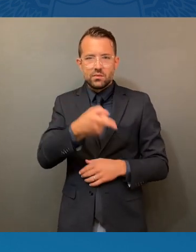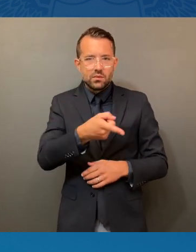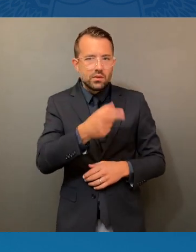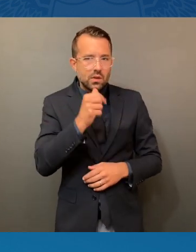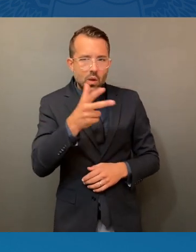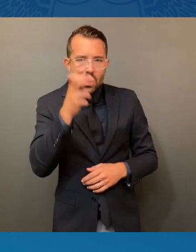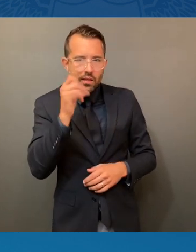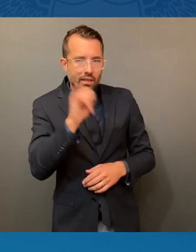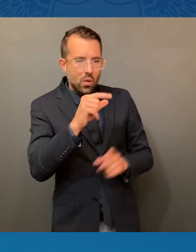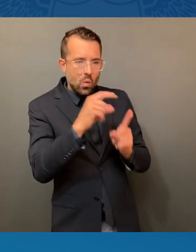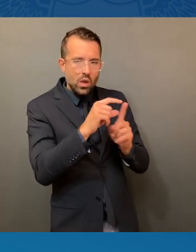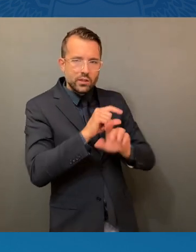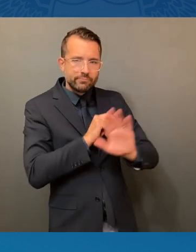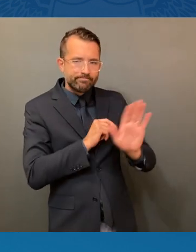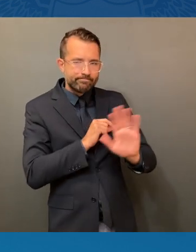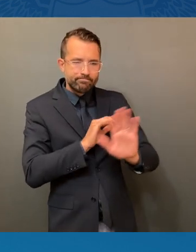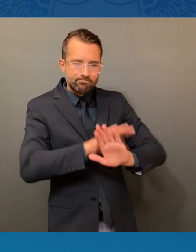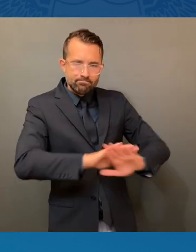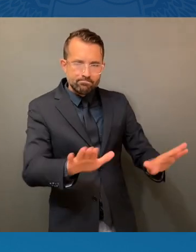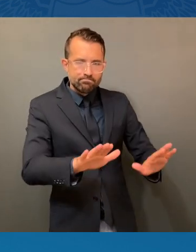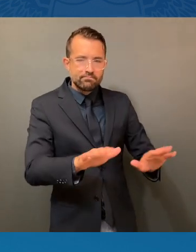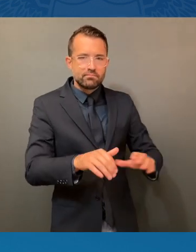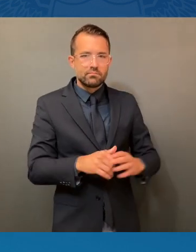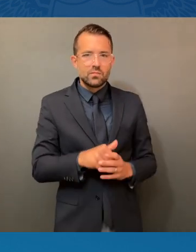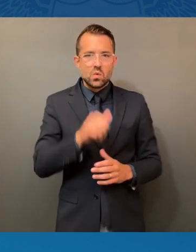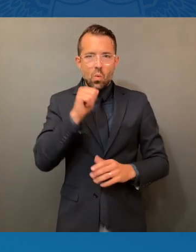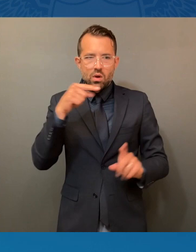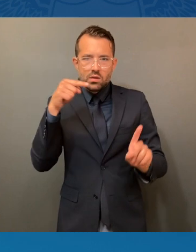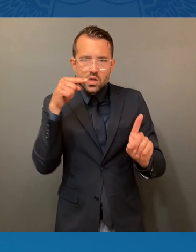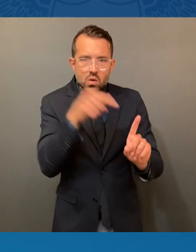Don't you ever hear that something is not possible